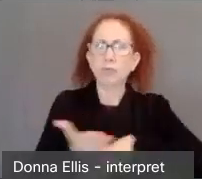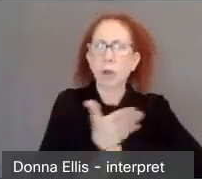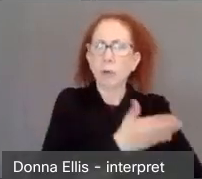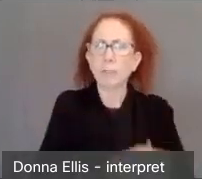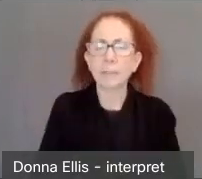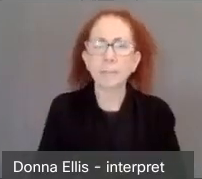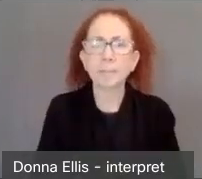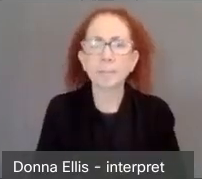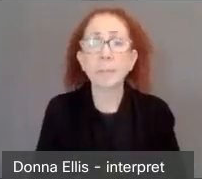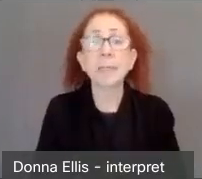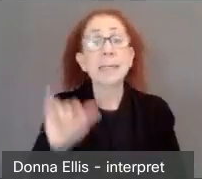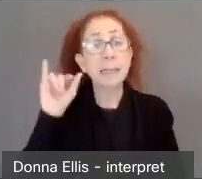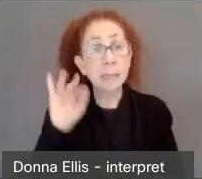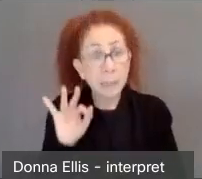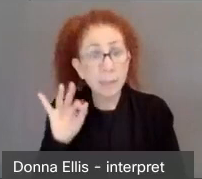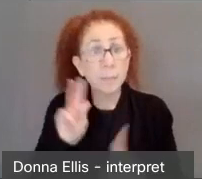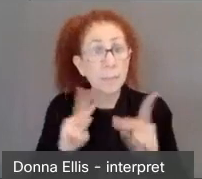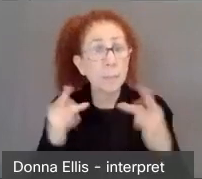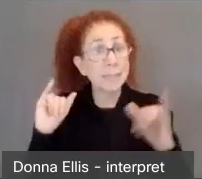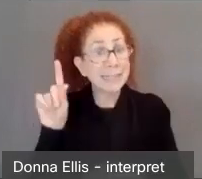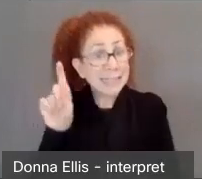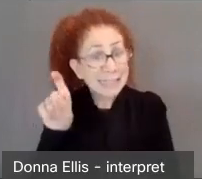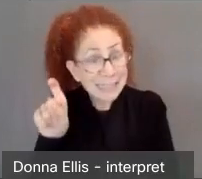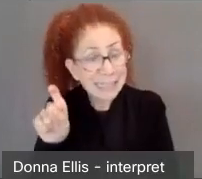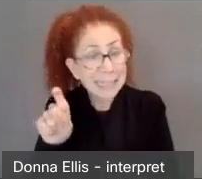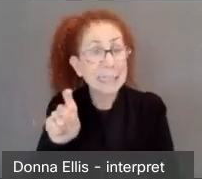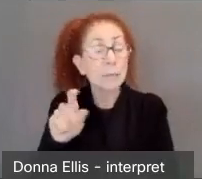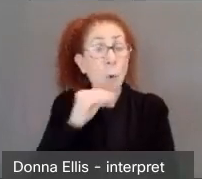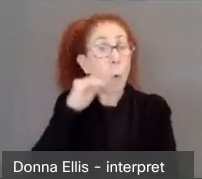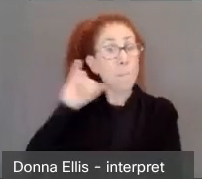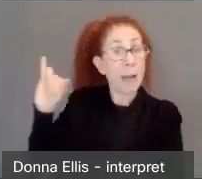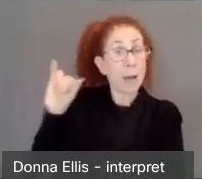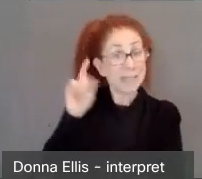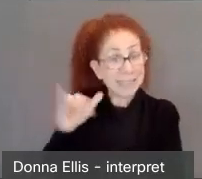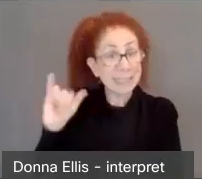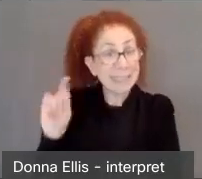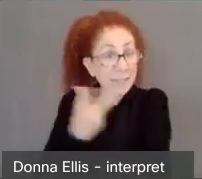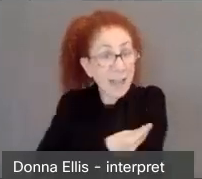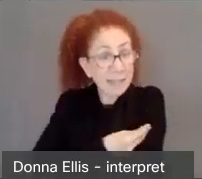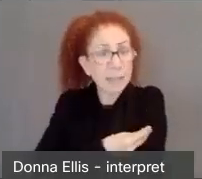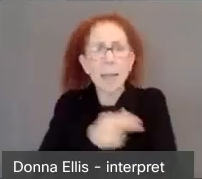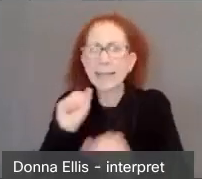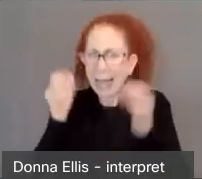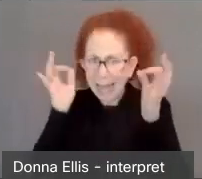people still need, are homebound and still need to be vaccinated, they can absolutely still call